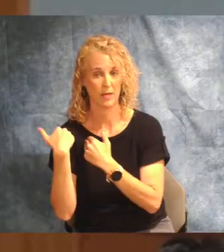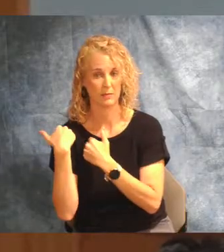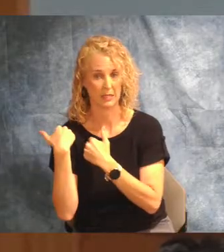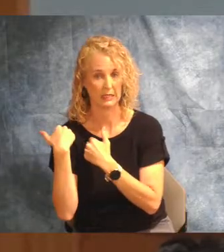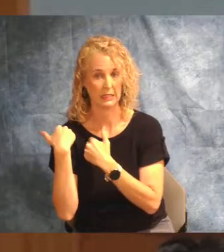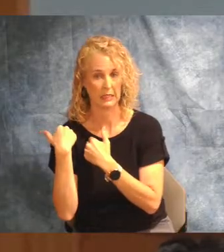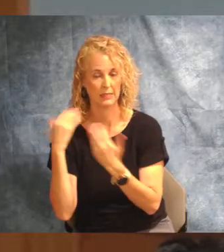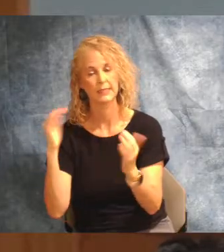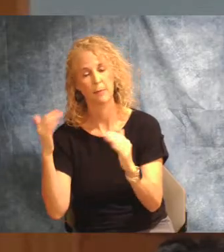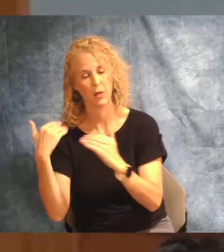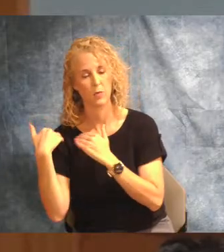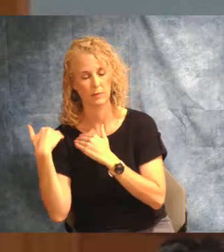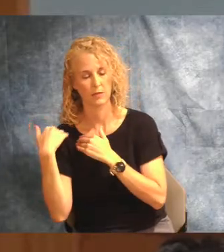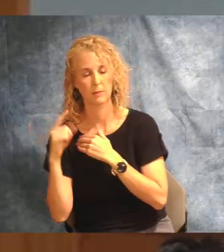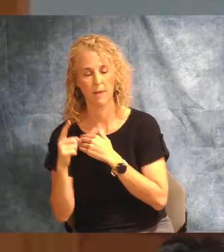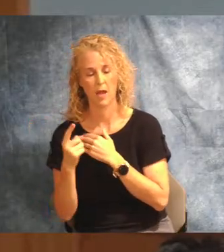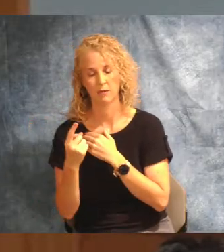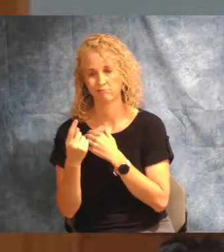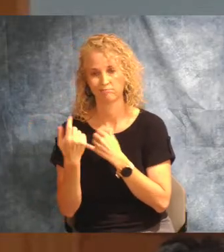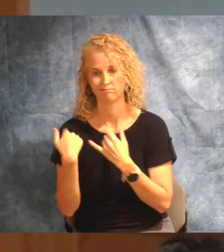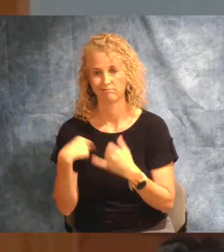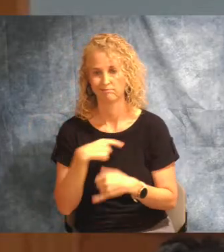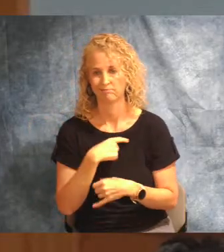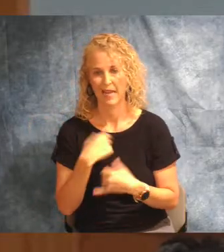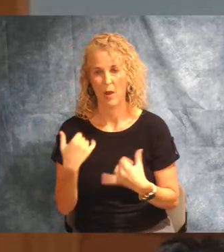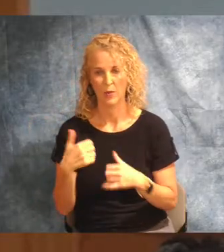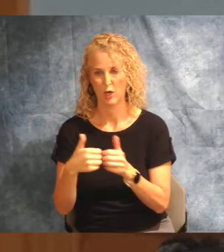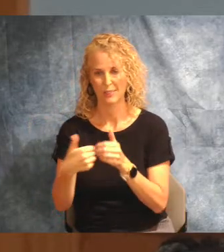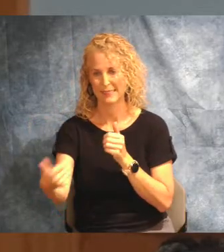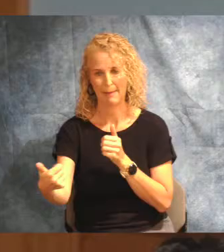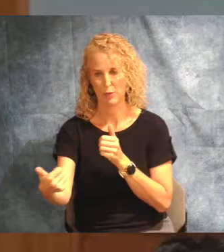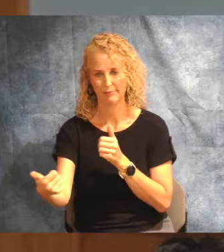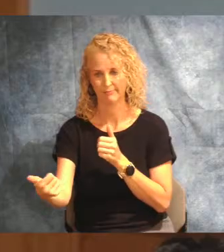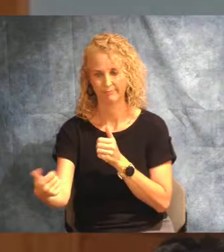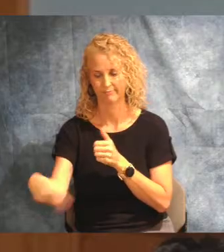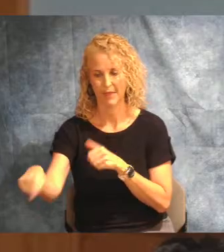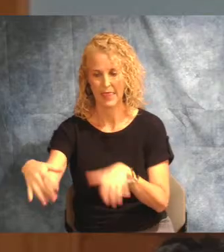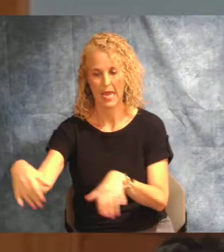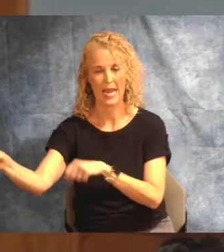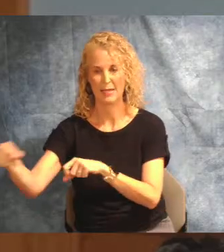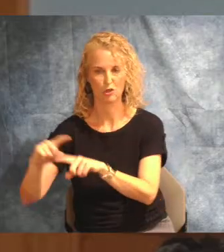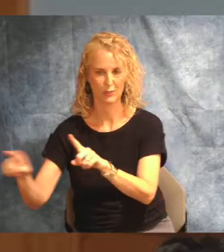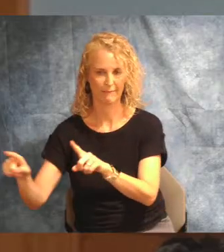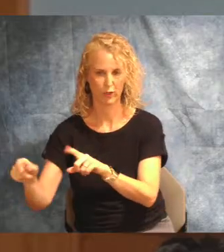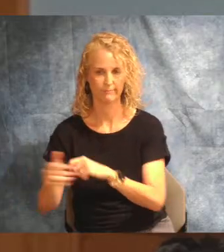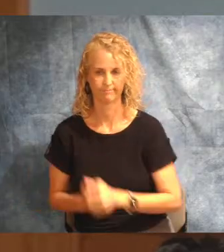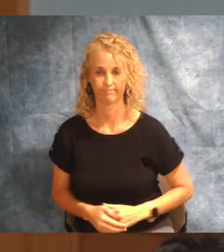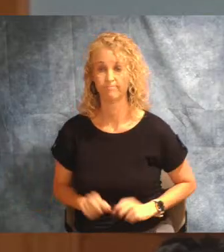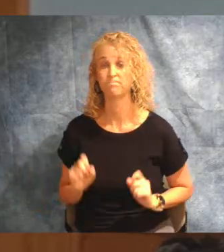in the earlier days. Mhm. They had it they are Administering it themselves. Okay. Thank you,